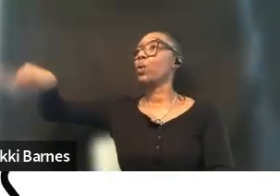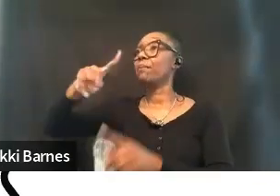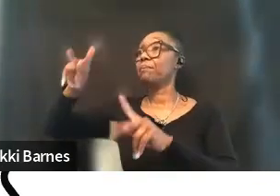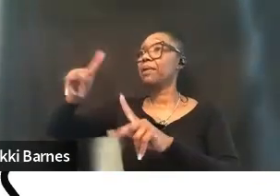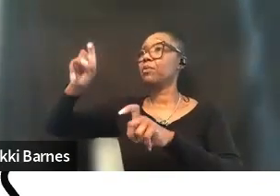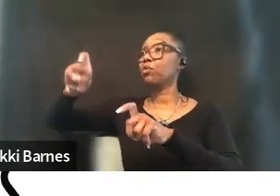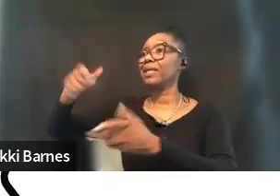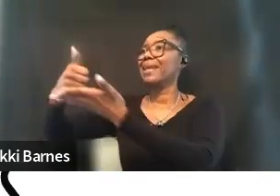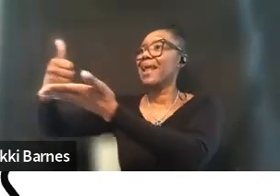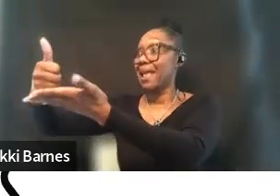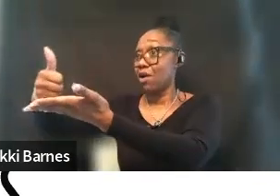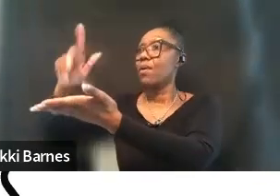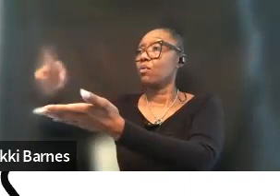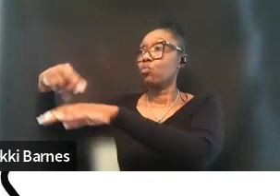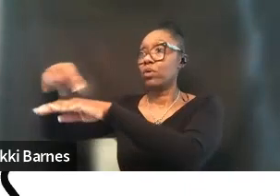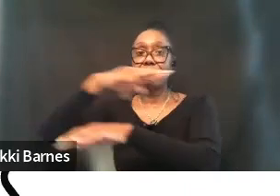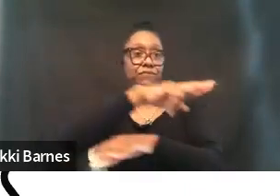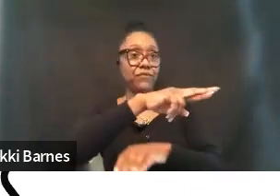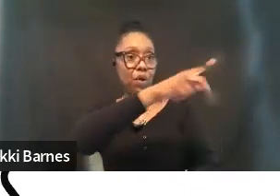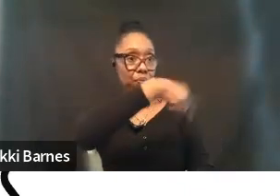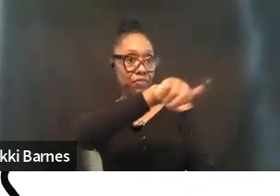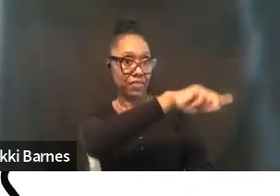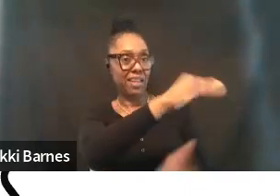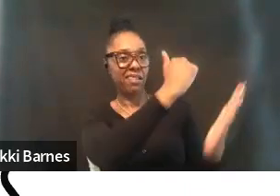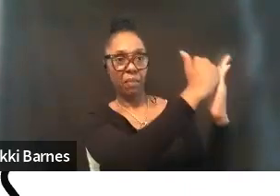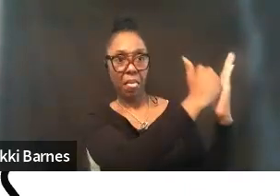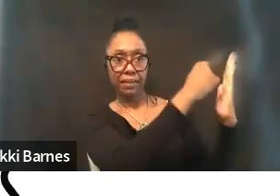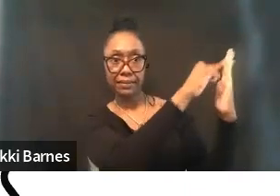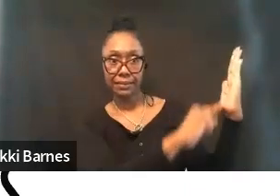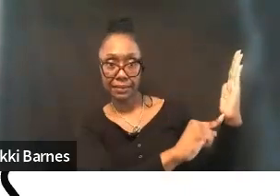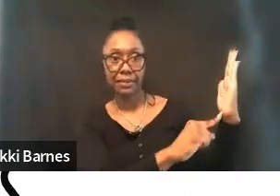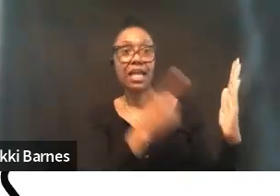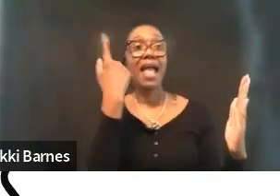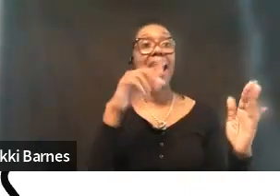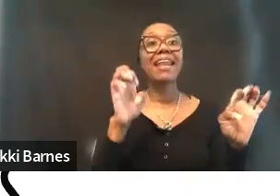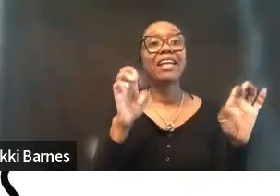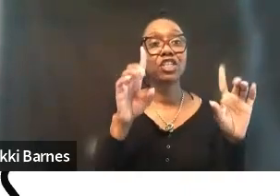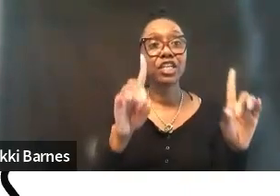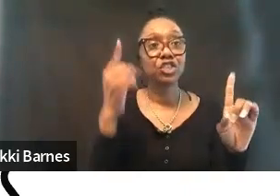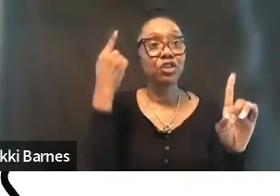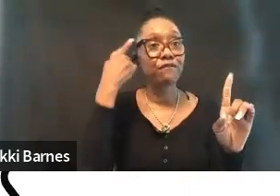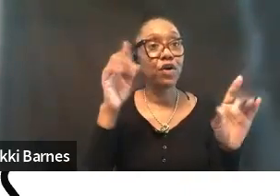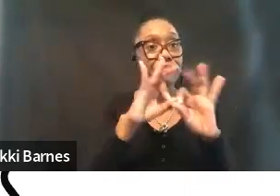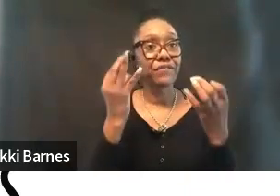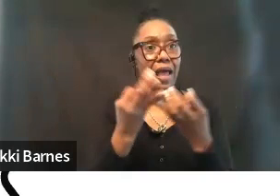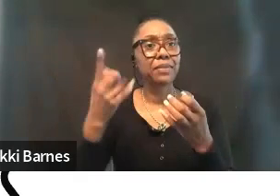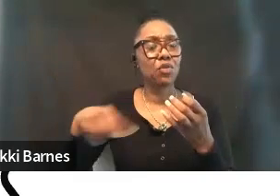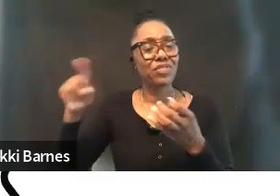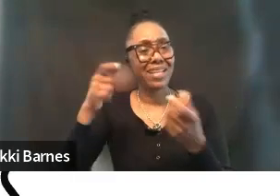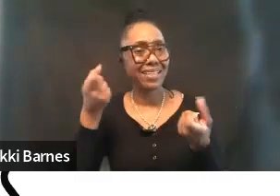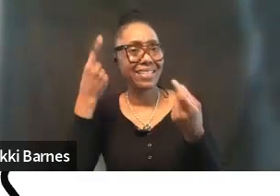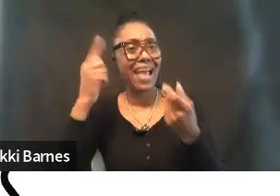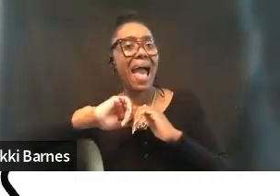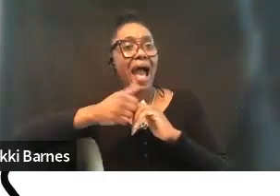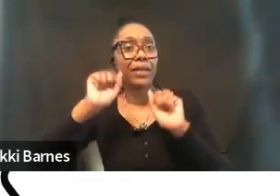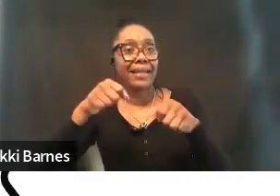Again, you have the repeat of the cross systems education for individuals and family so that they understand how to access services.